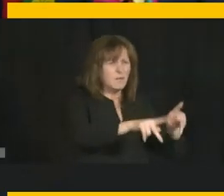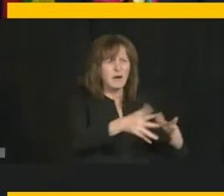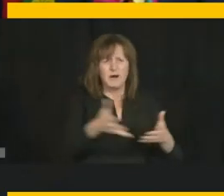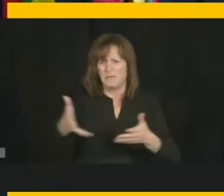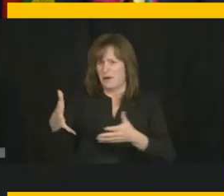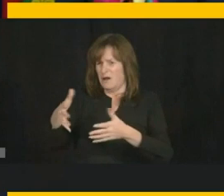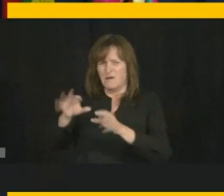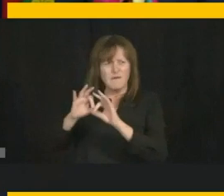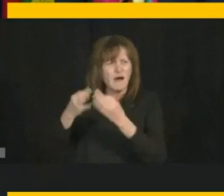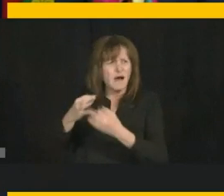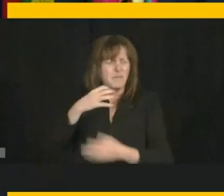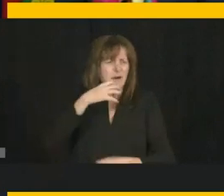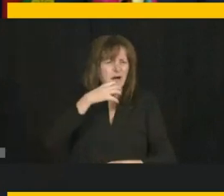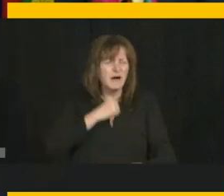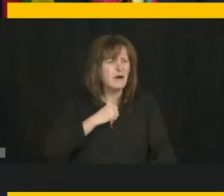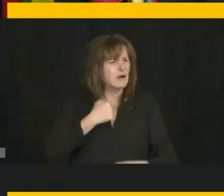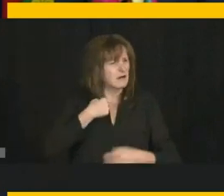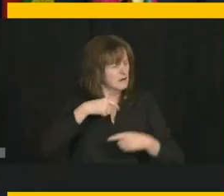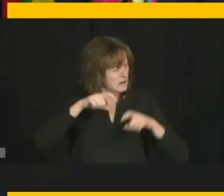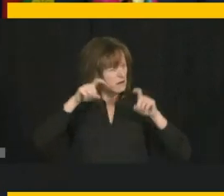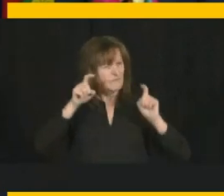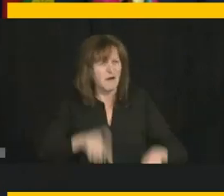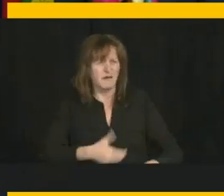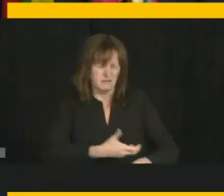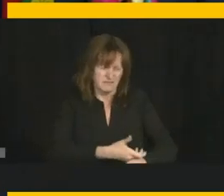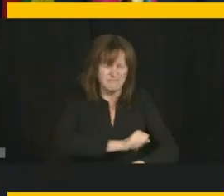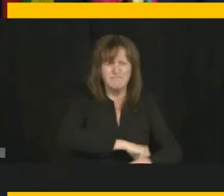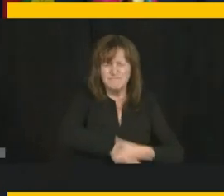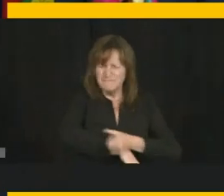OUT PLAN TO FIGHT COVID-19 IN OUR LONG